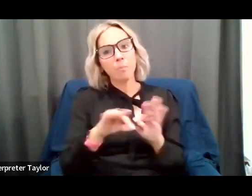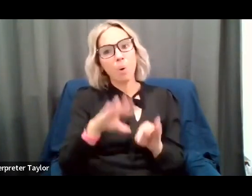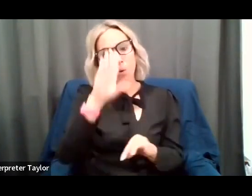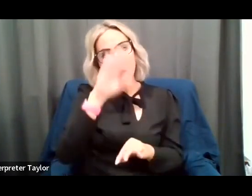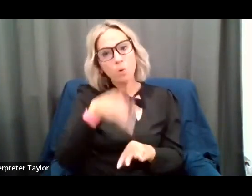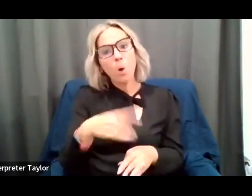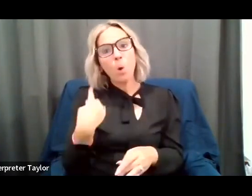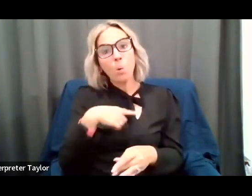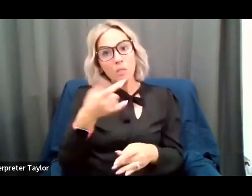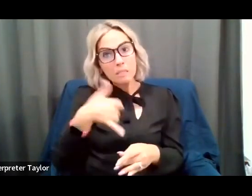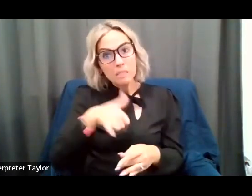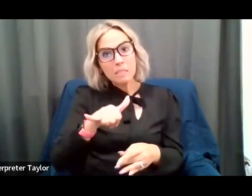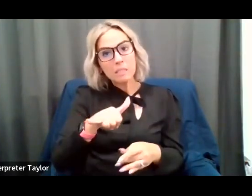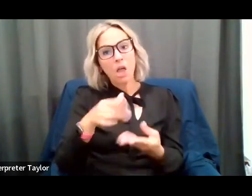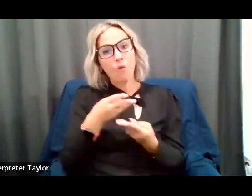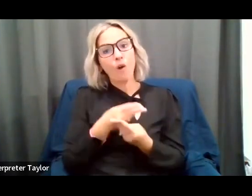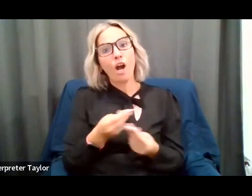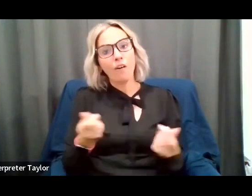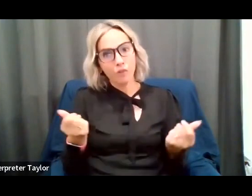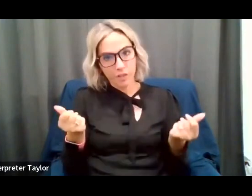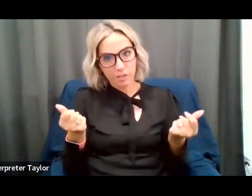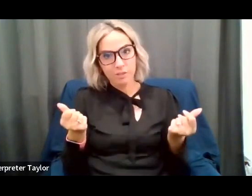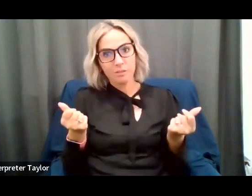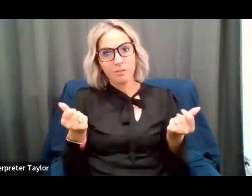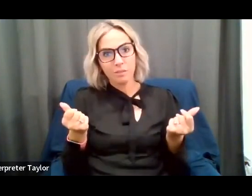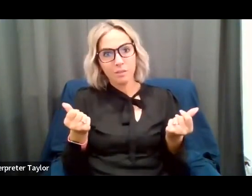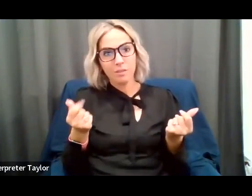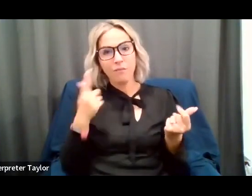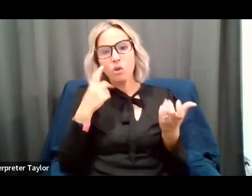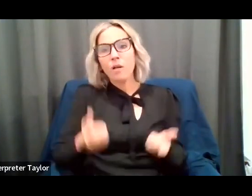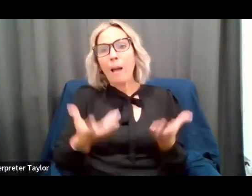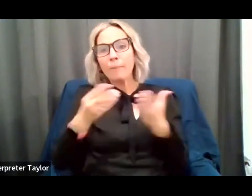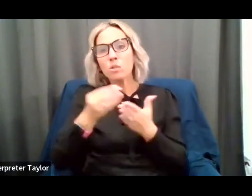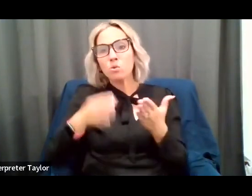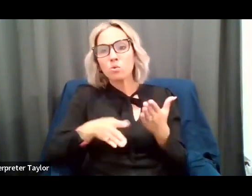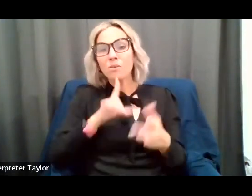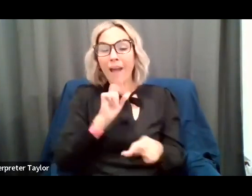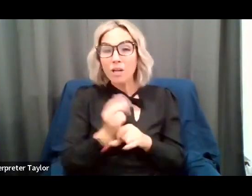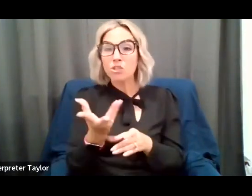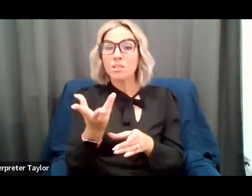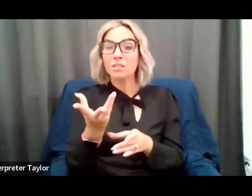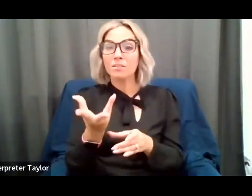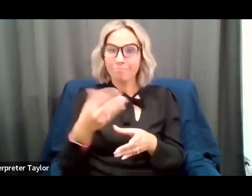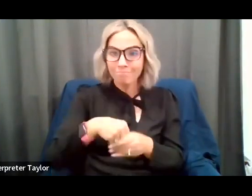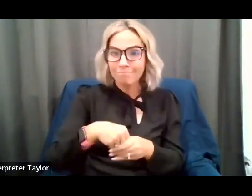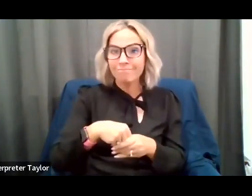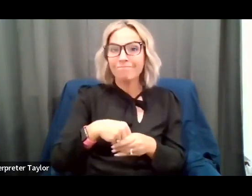are still in a recovery mode in terms of how many students are actually engaged and participating